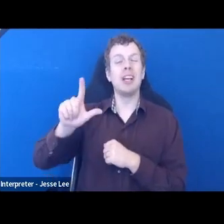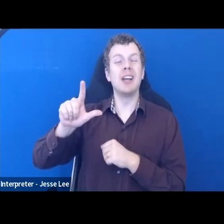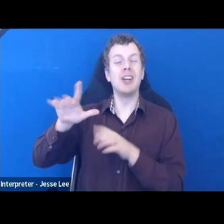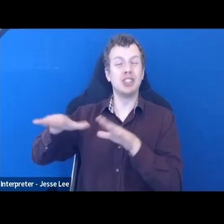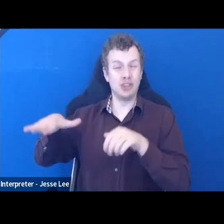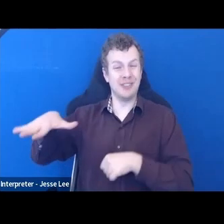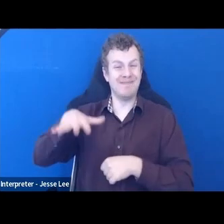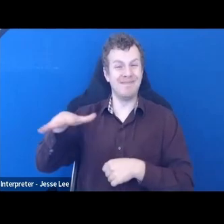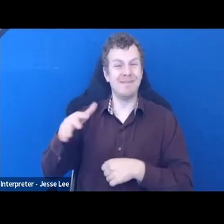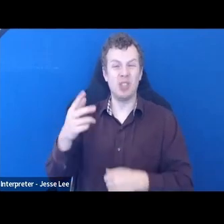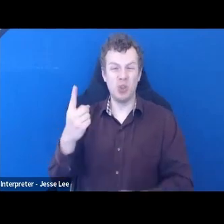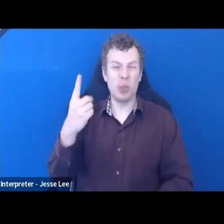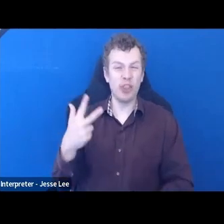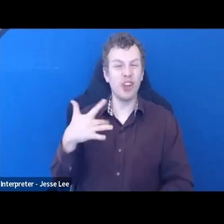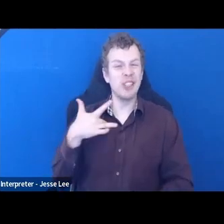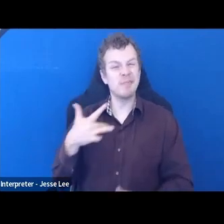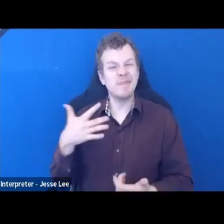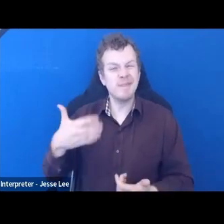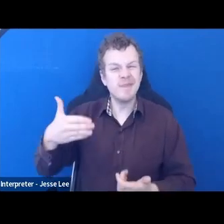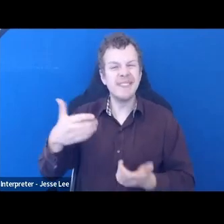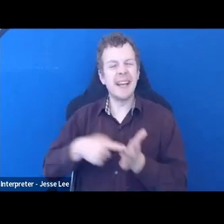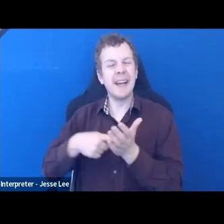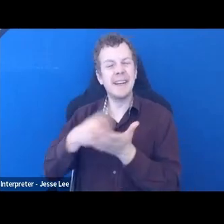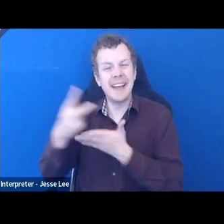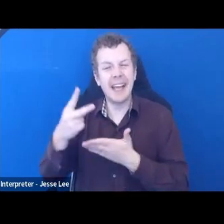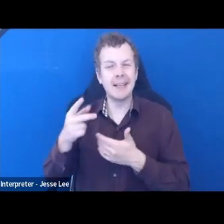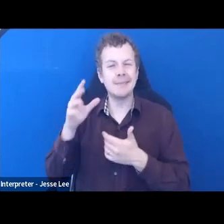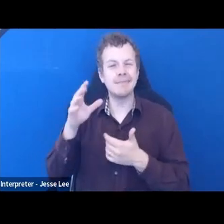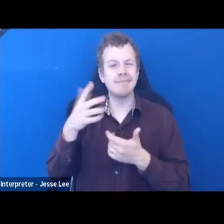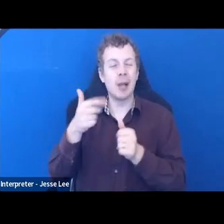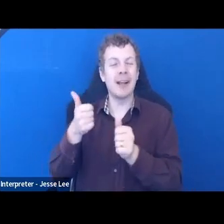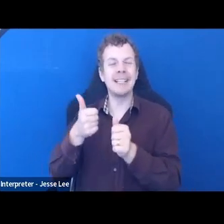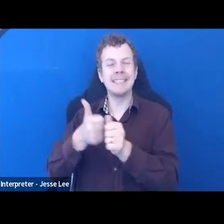at least one grade or be kept behind a grade.